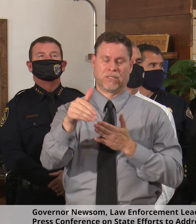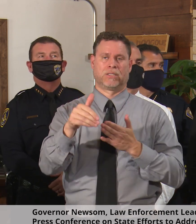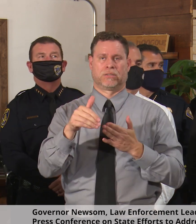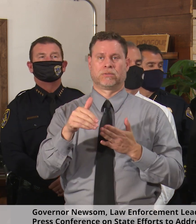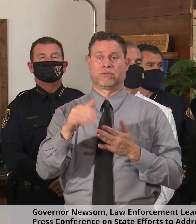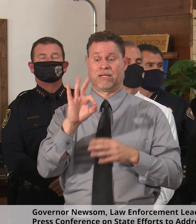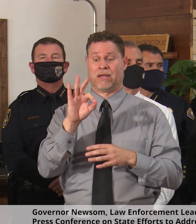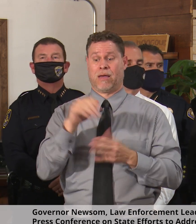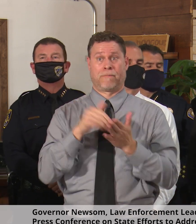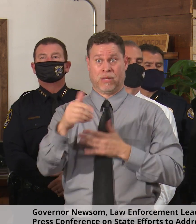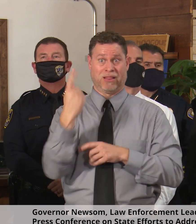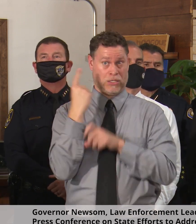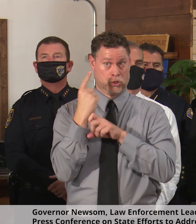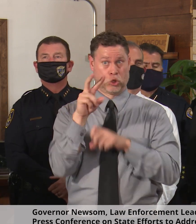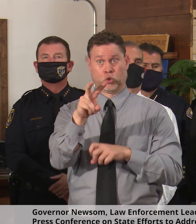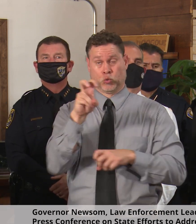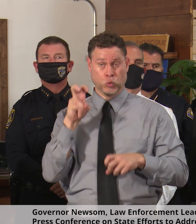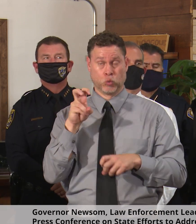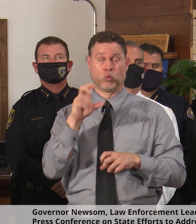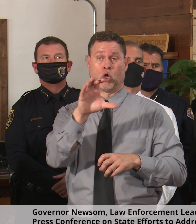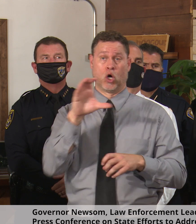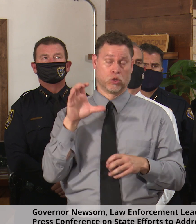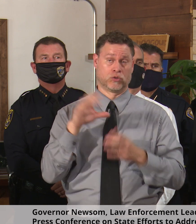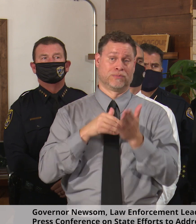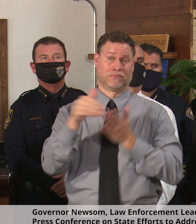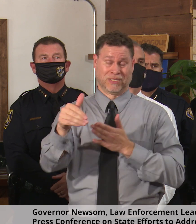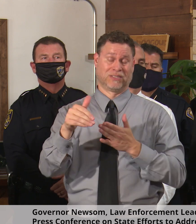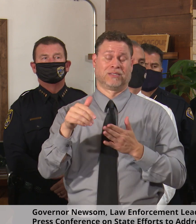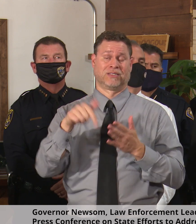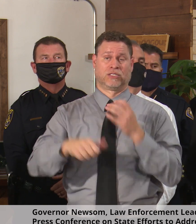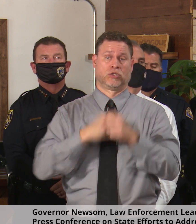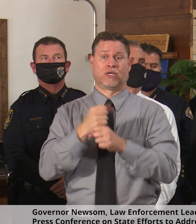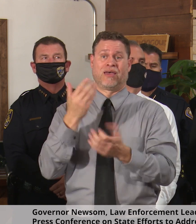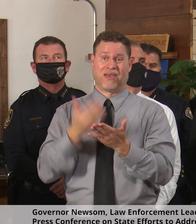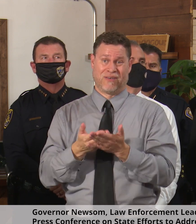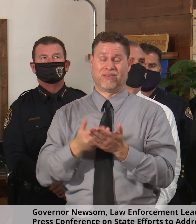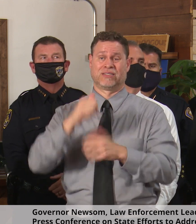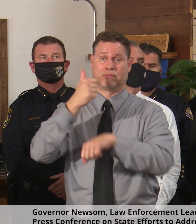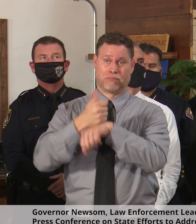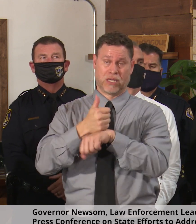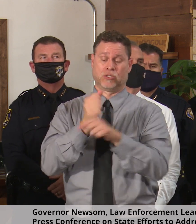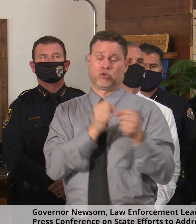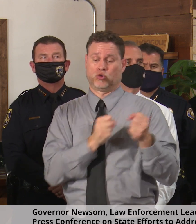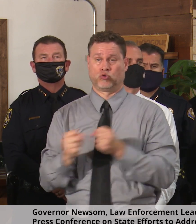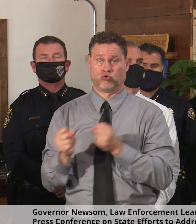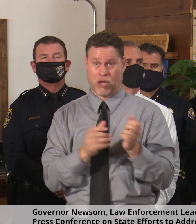million last year, 200 million dollars this year, evidence-based strategies to address the root